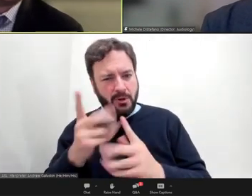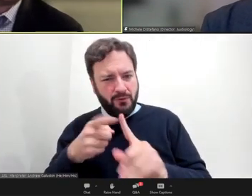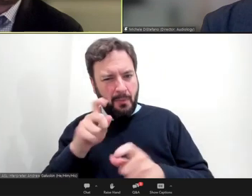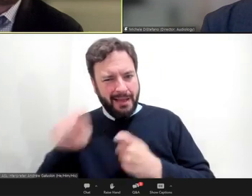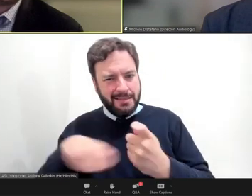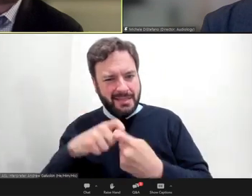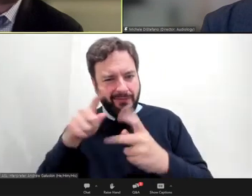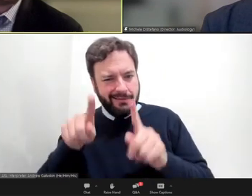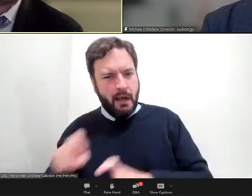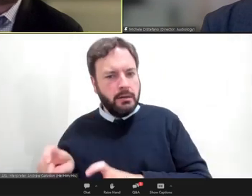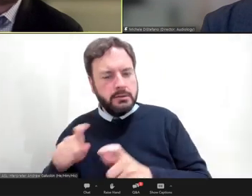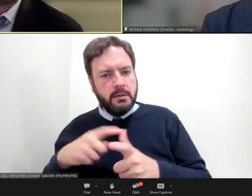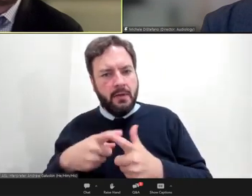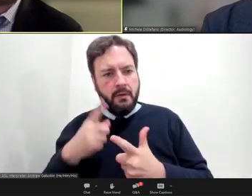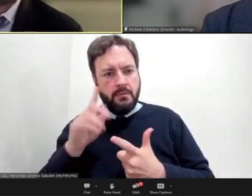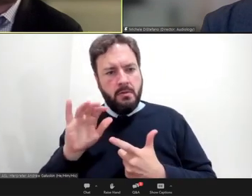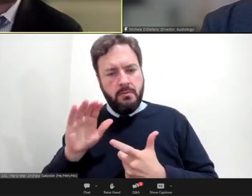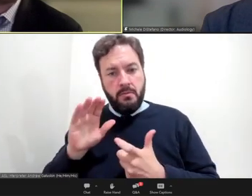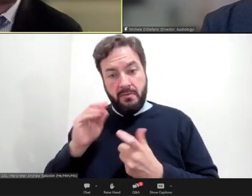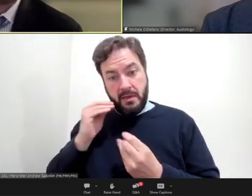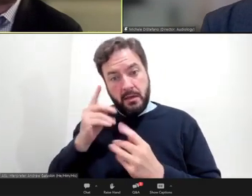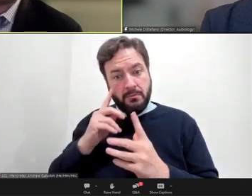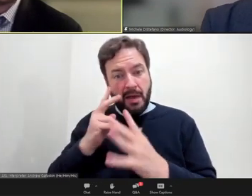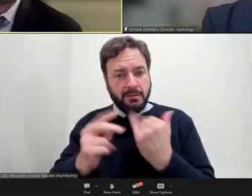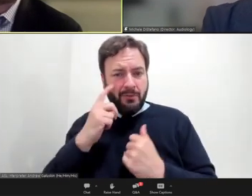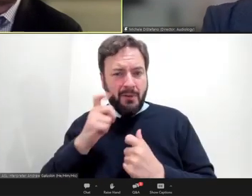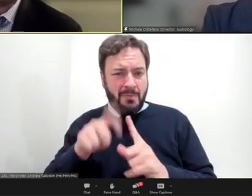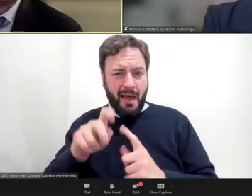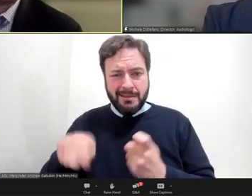the expectation, from what we know of this particular genetic hearing loss,